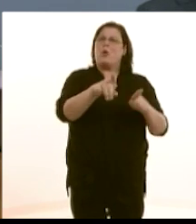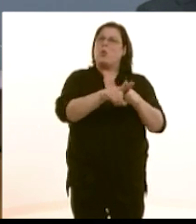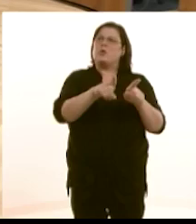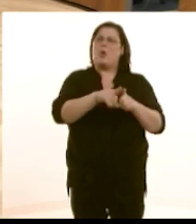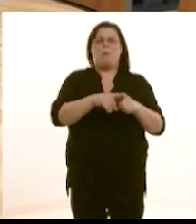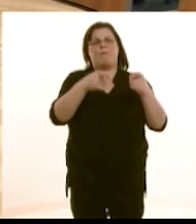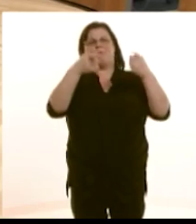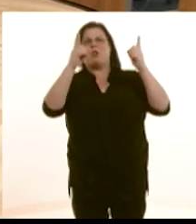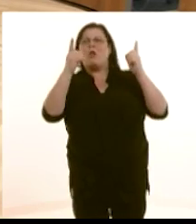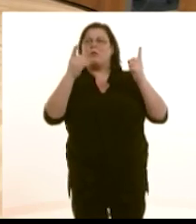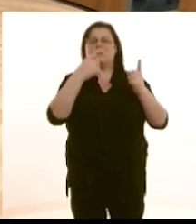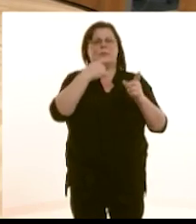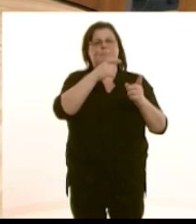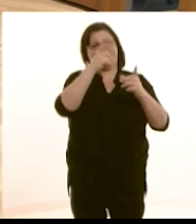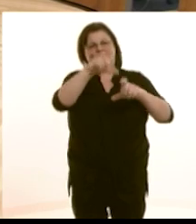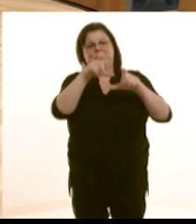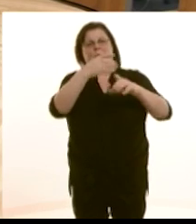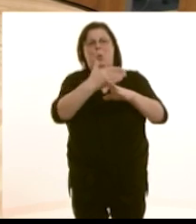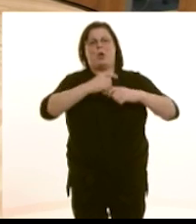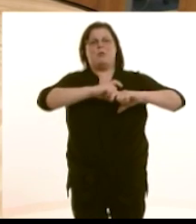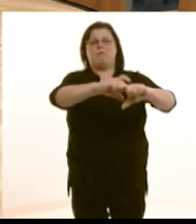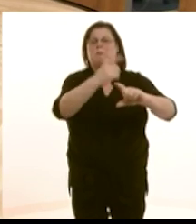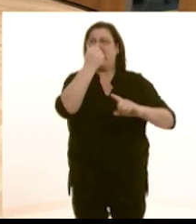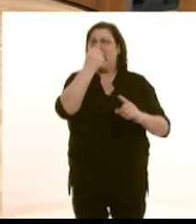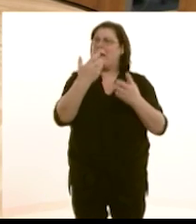units? Carwyn Jones: First of all, the comment that